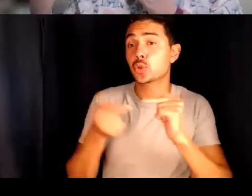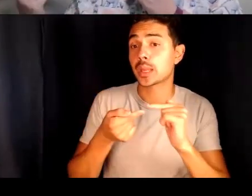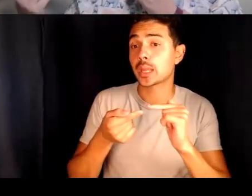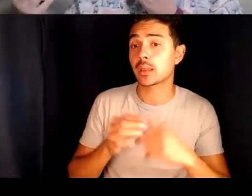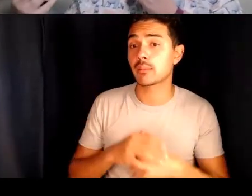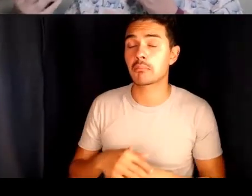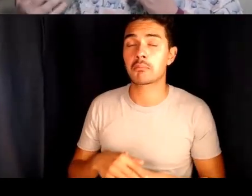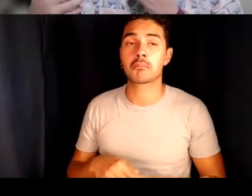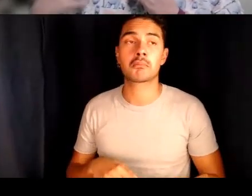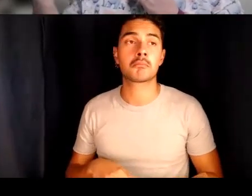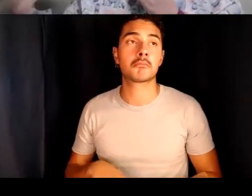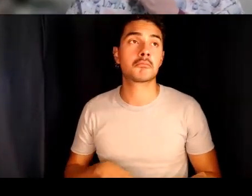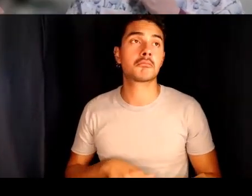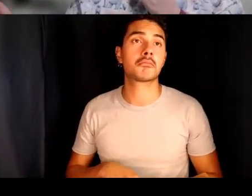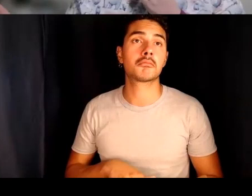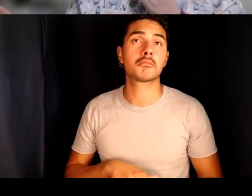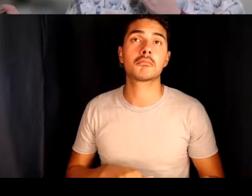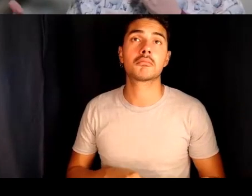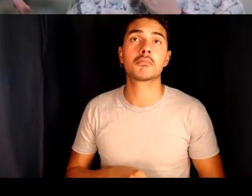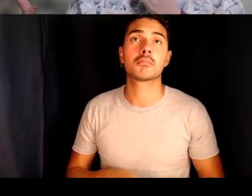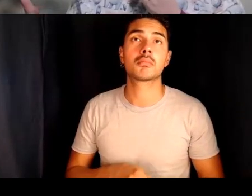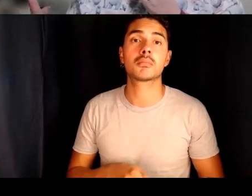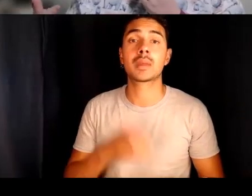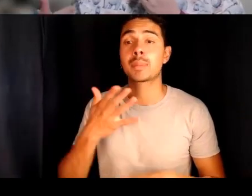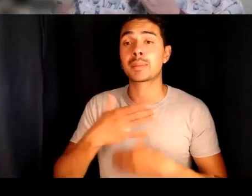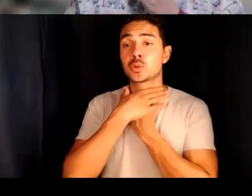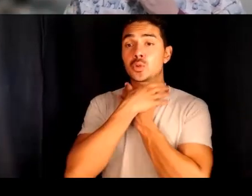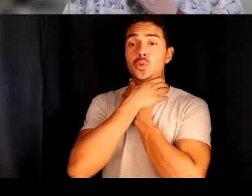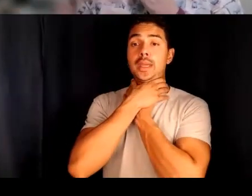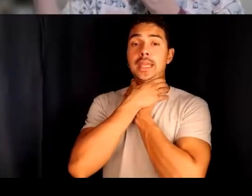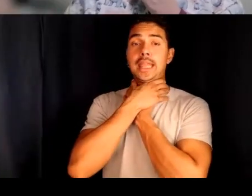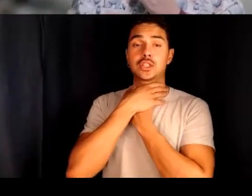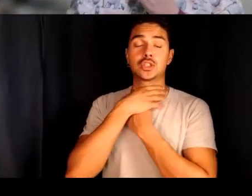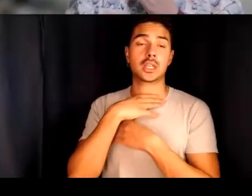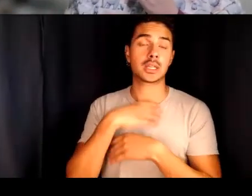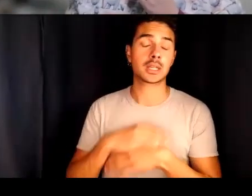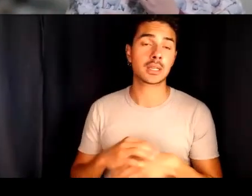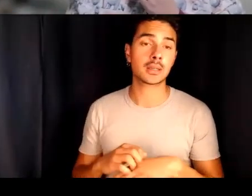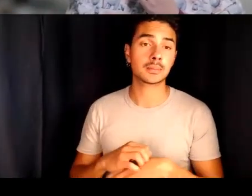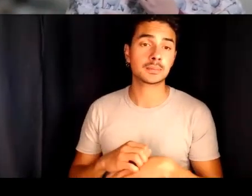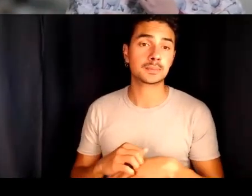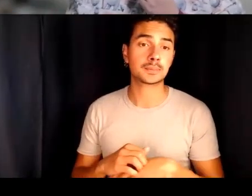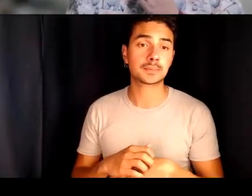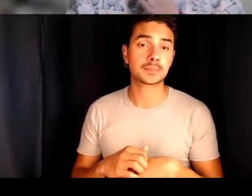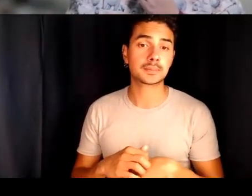including, you know, due to strangulation, which can have major health effects on someone